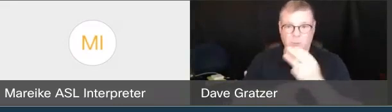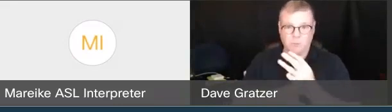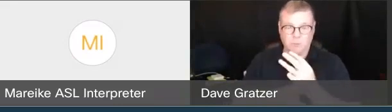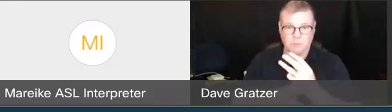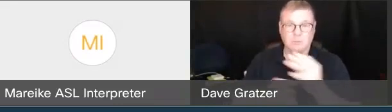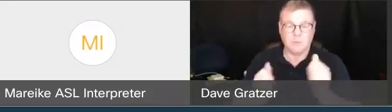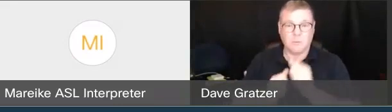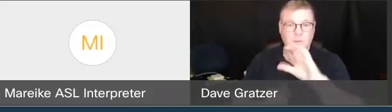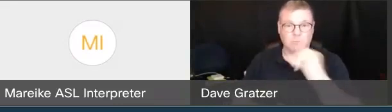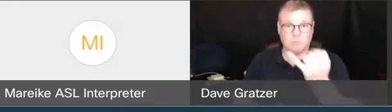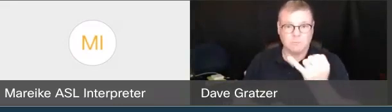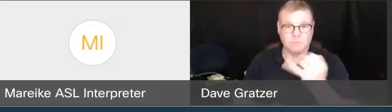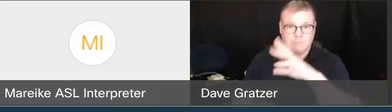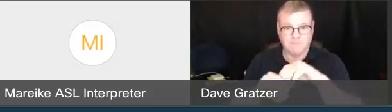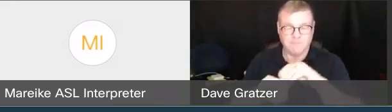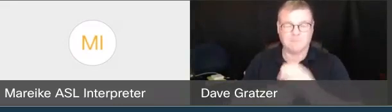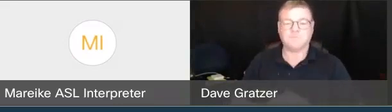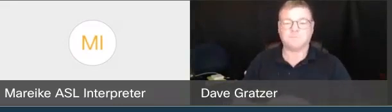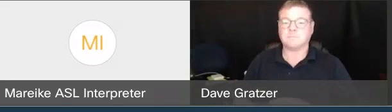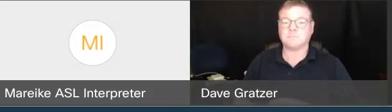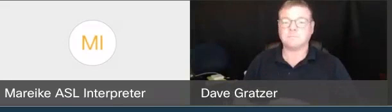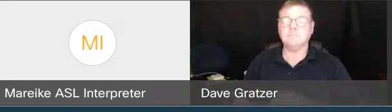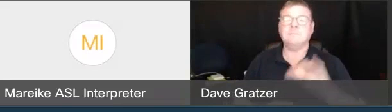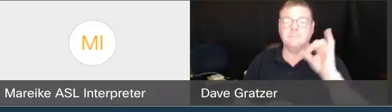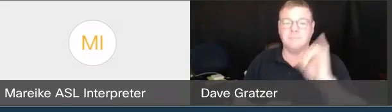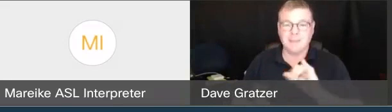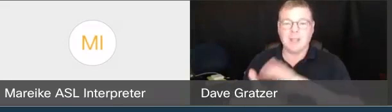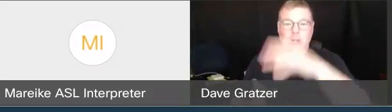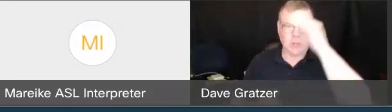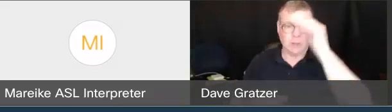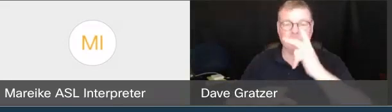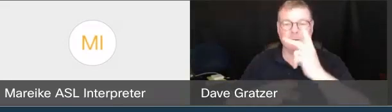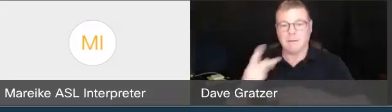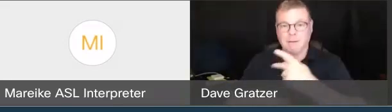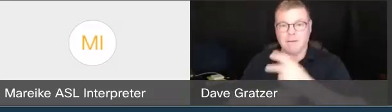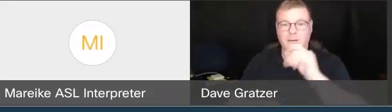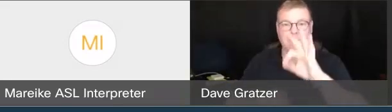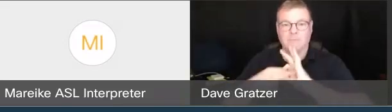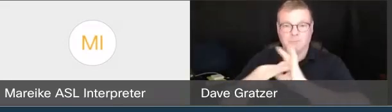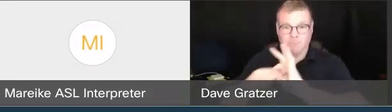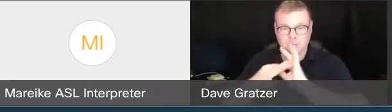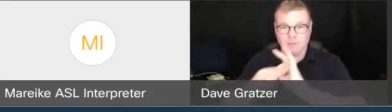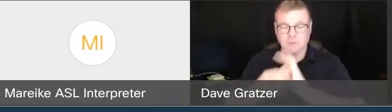involved individuals goes a long way to the kind of relationship building and rapport establishing